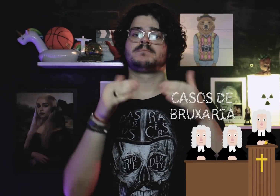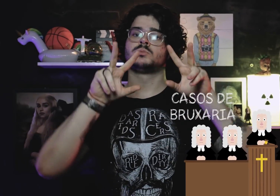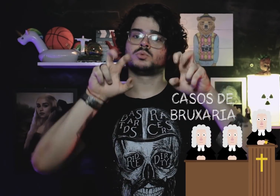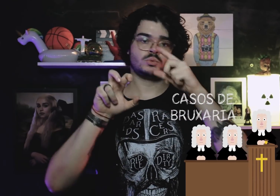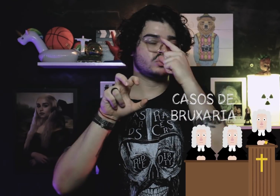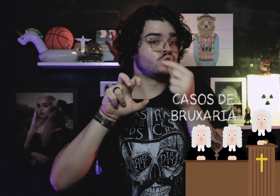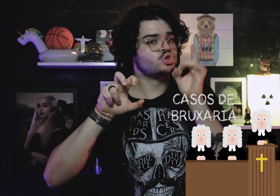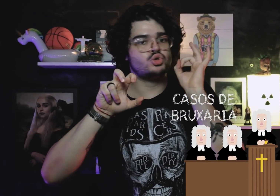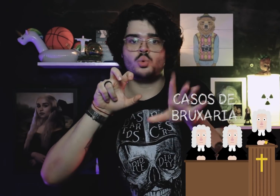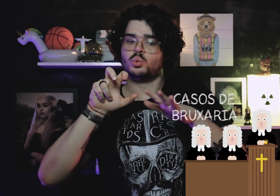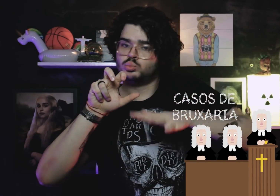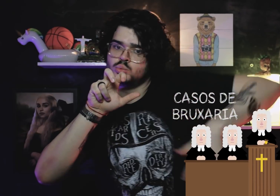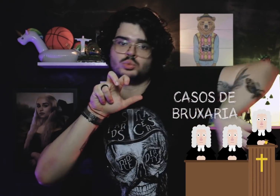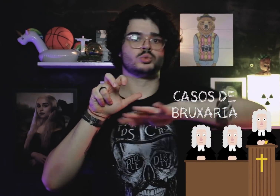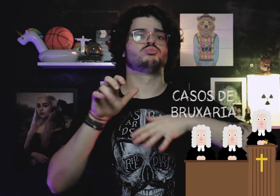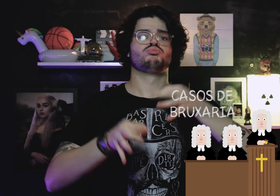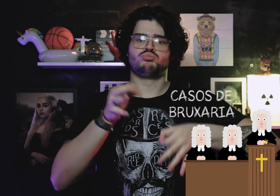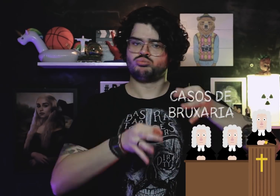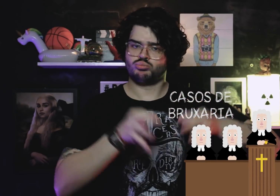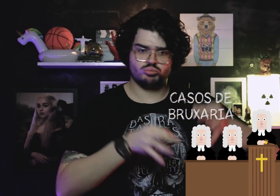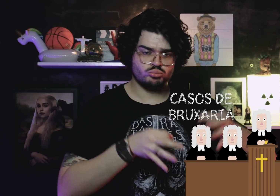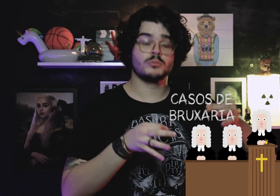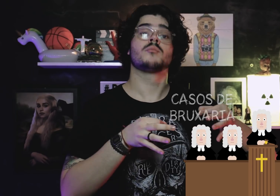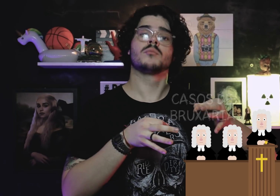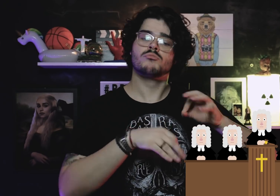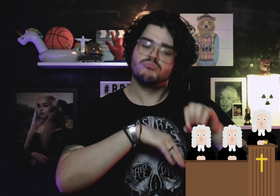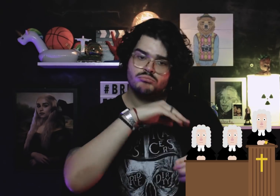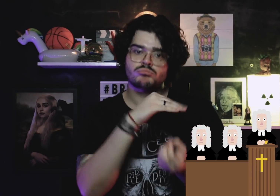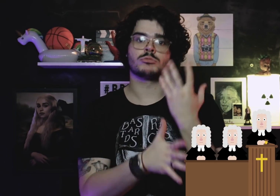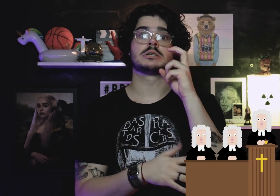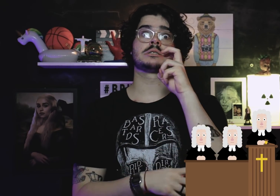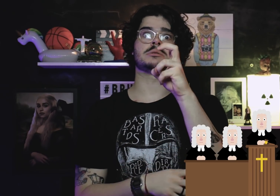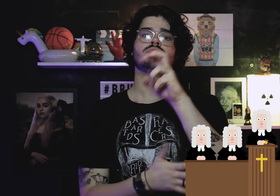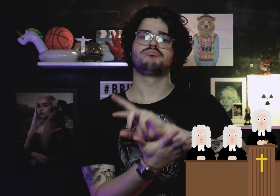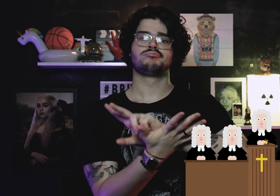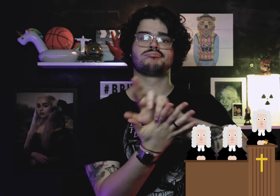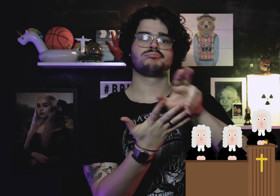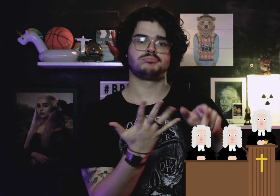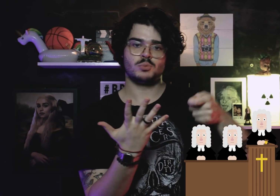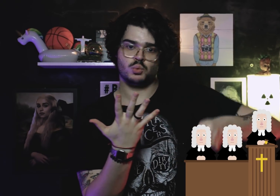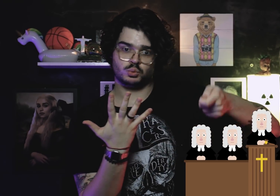to judge cases of witchcraft, made up of five judges.